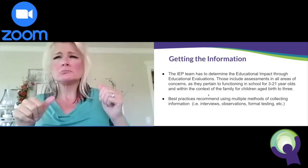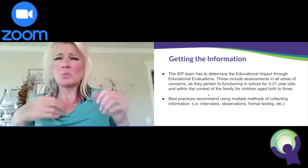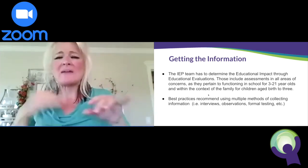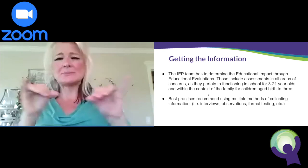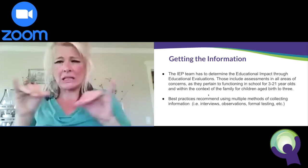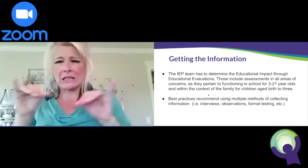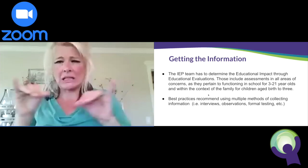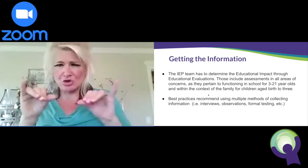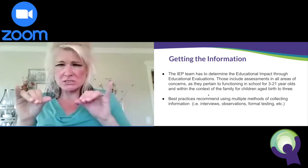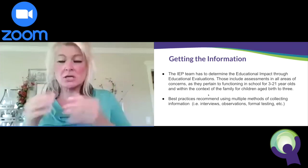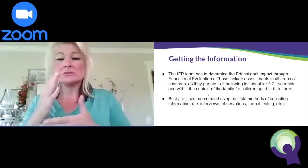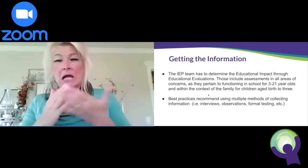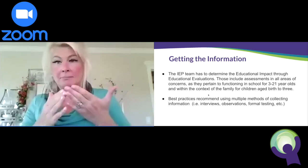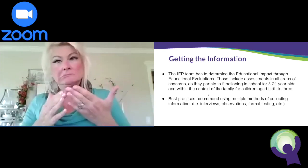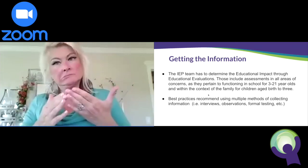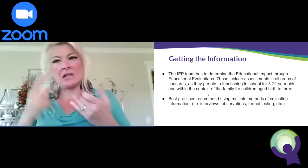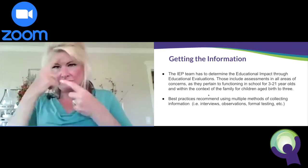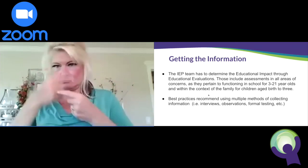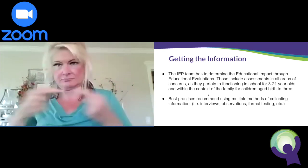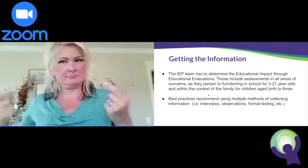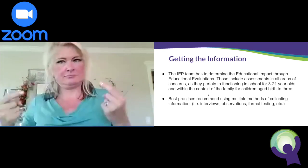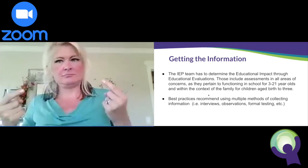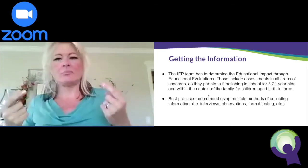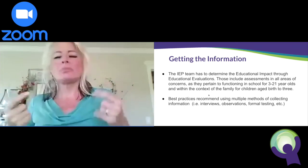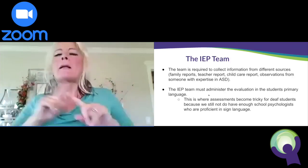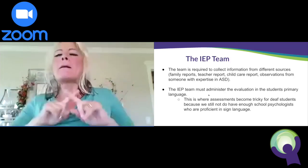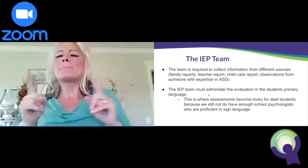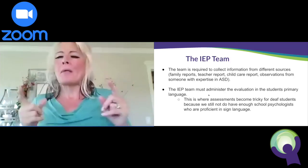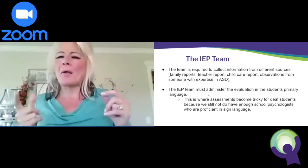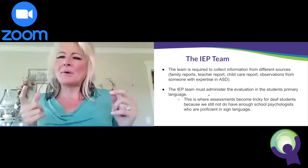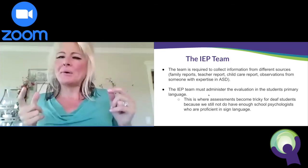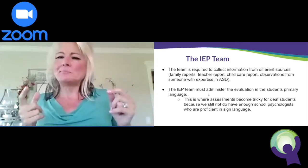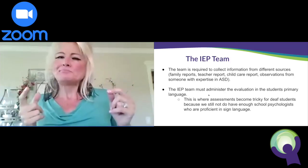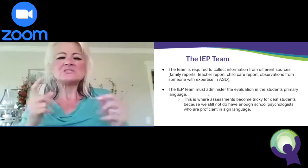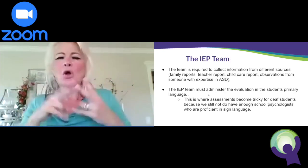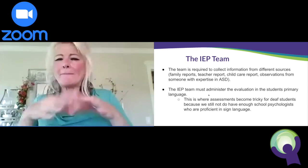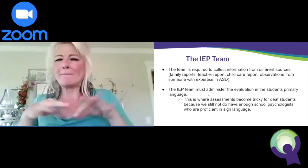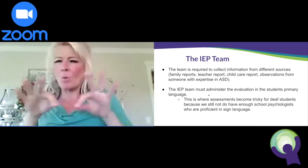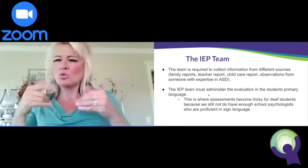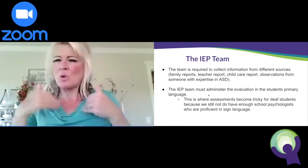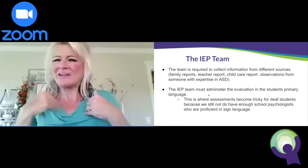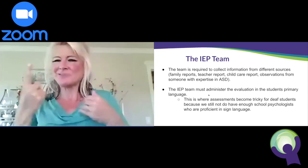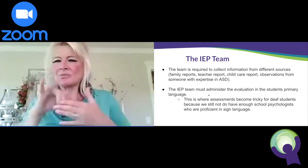most of the time, most often than not, it's very similar with others and there have been some disagreements.